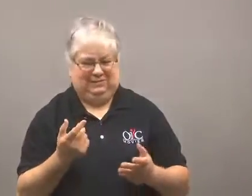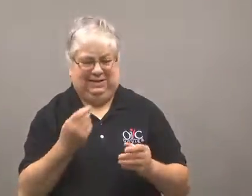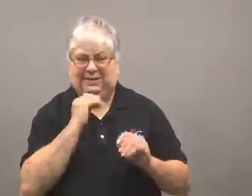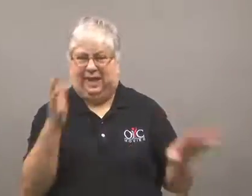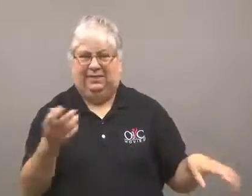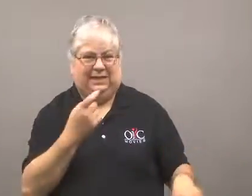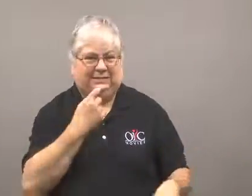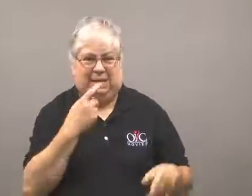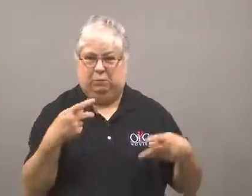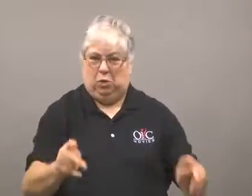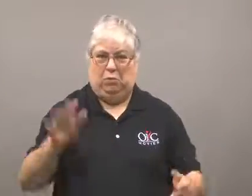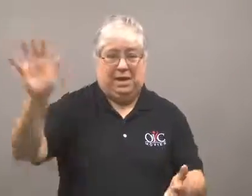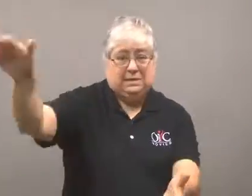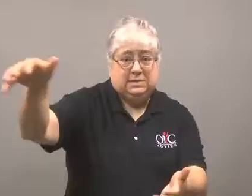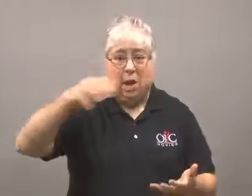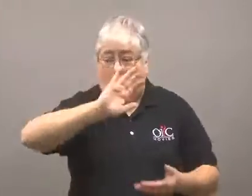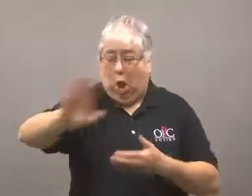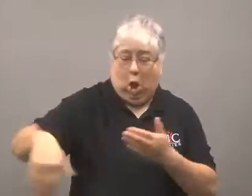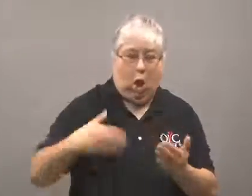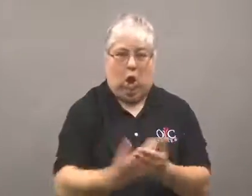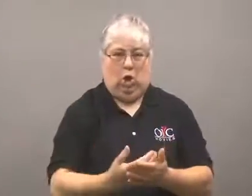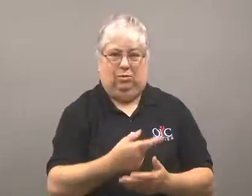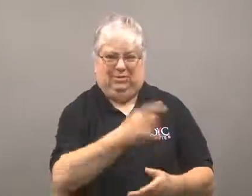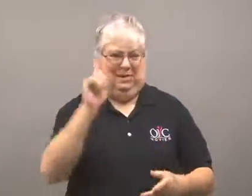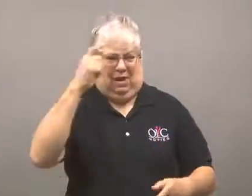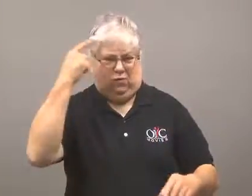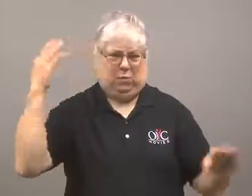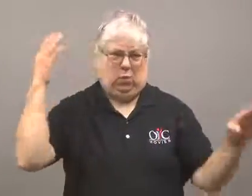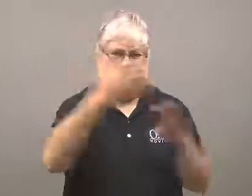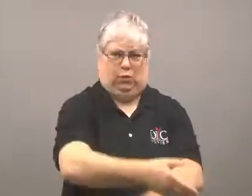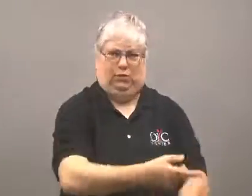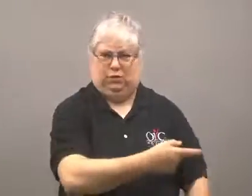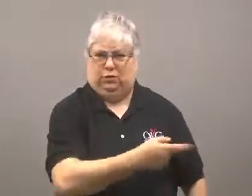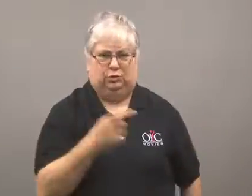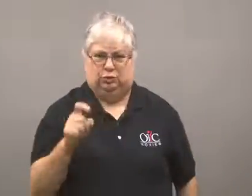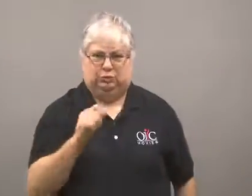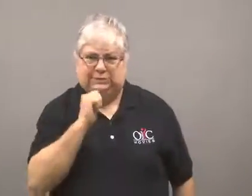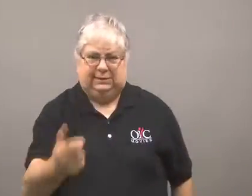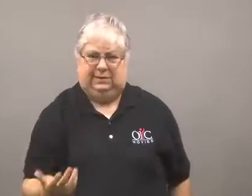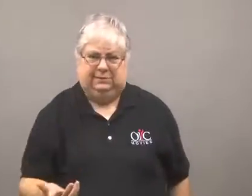The government overreached, as the law does not provide for that.